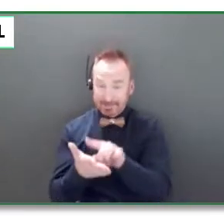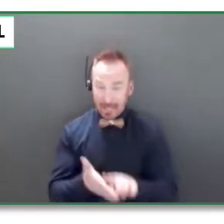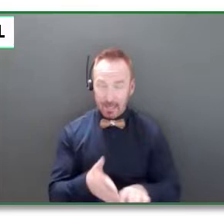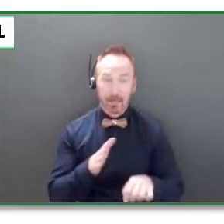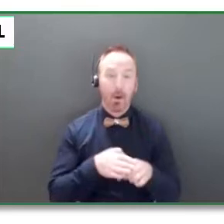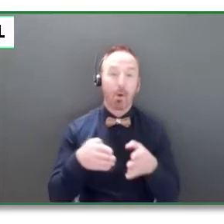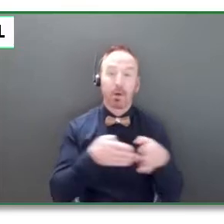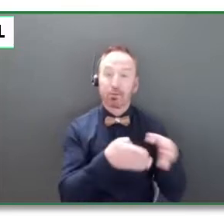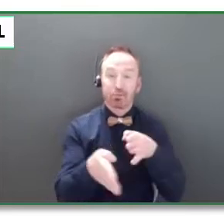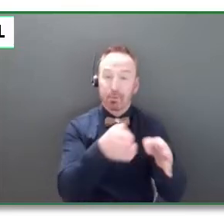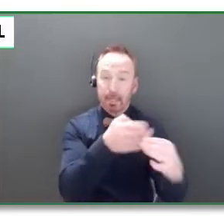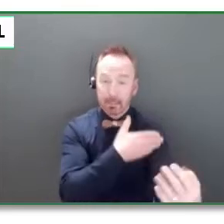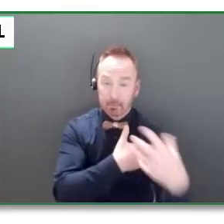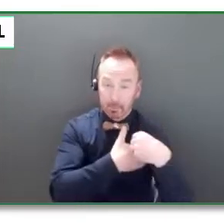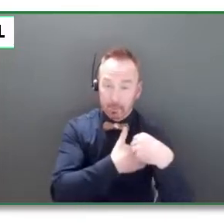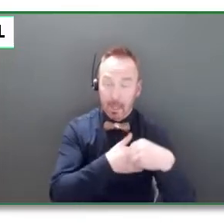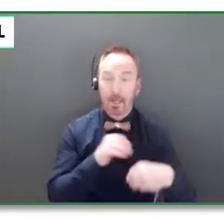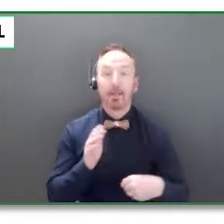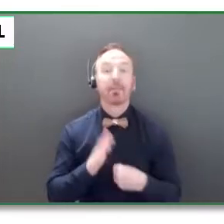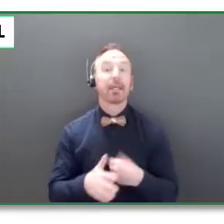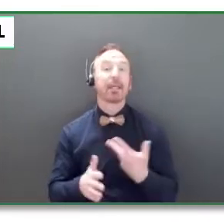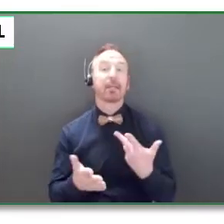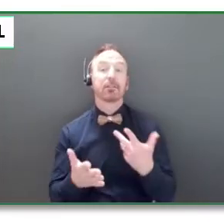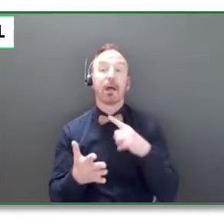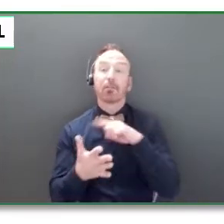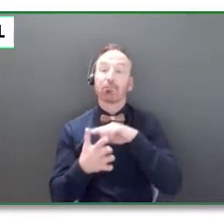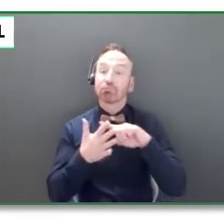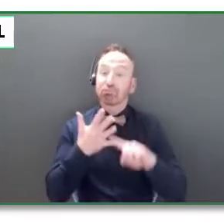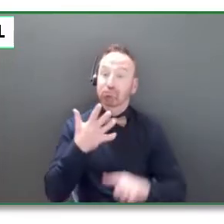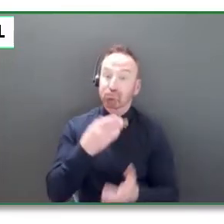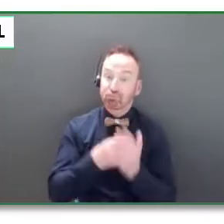By applying these principles we can have a framework for designing inclusive